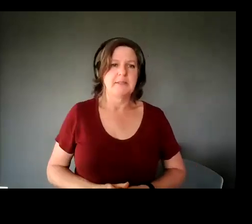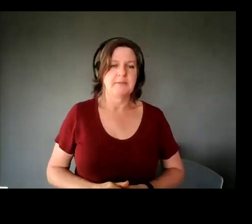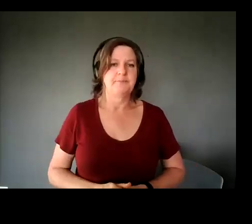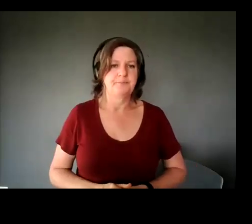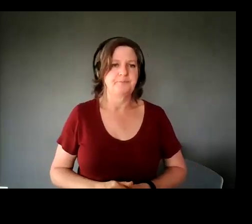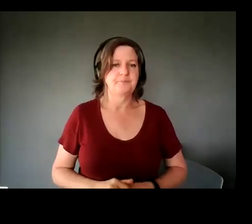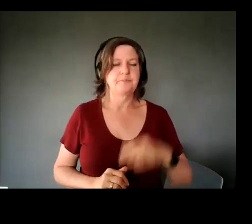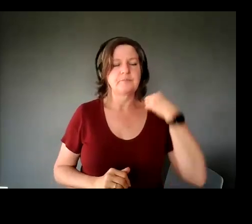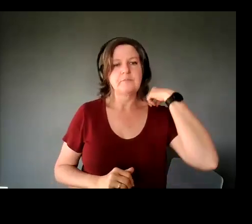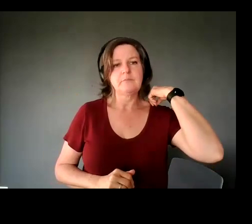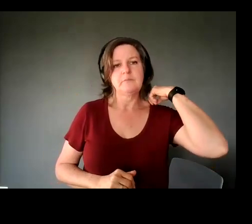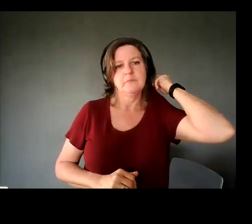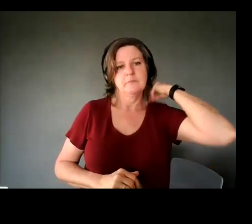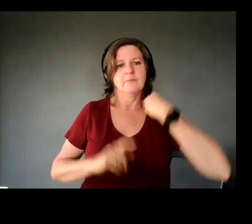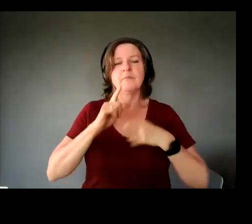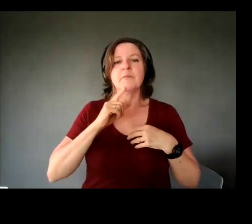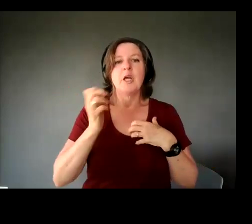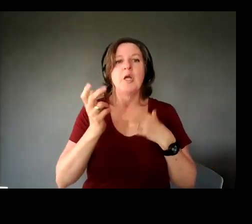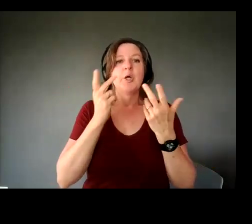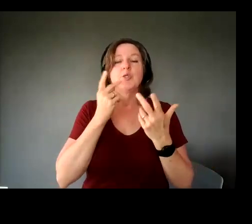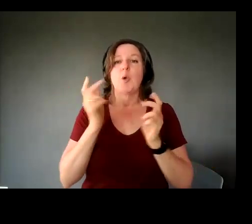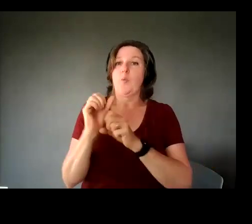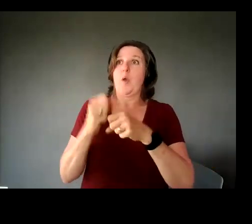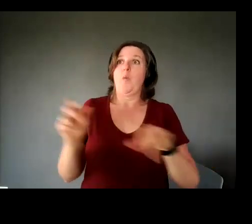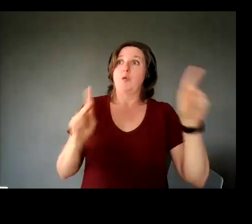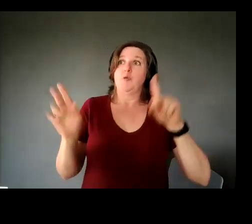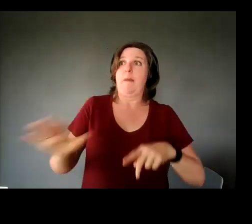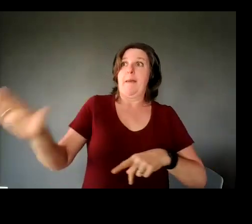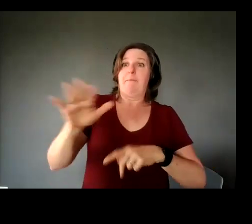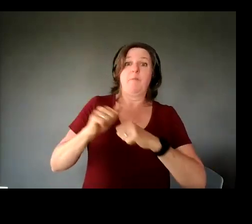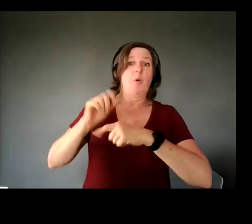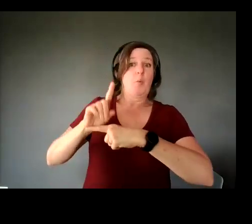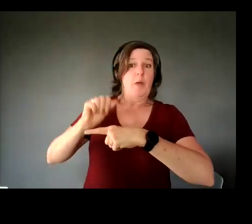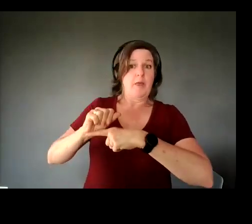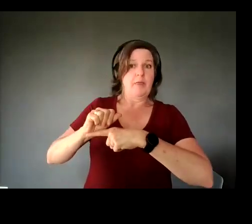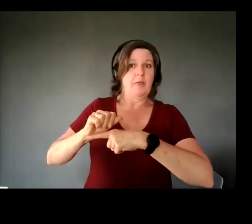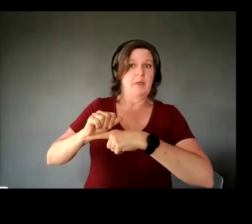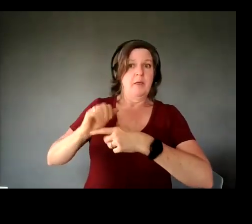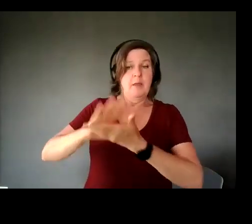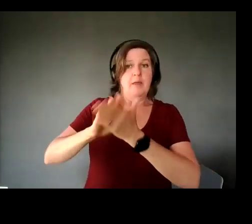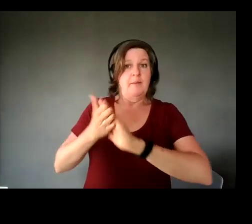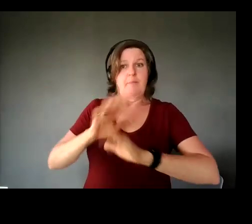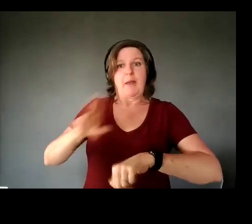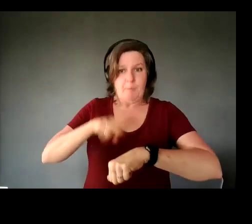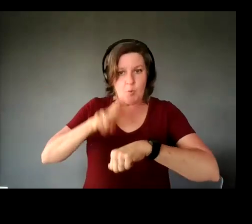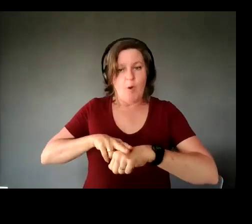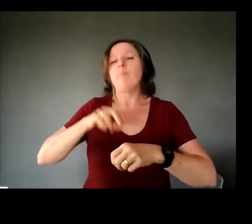So we really want to normalize Disabled people being experts and subjects beyond just disability